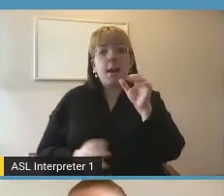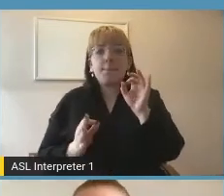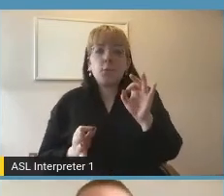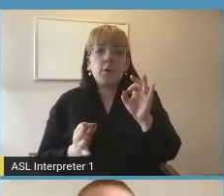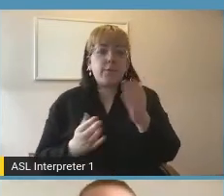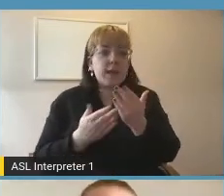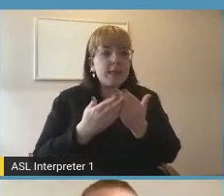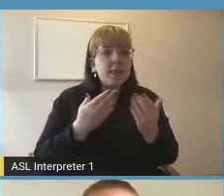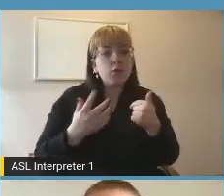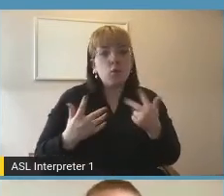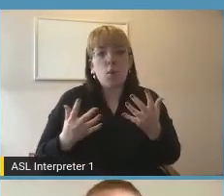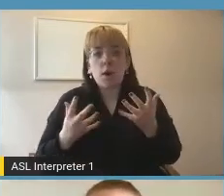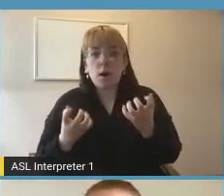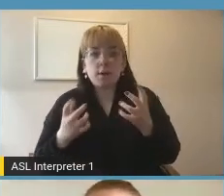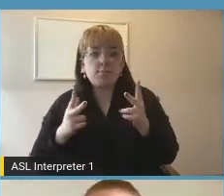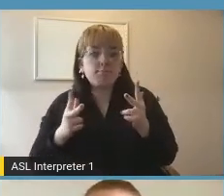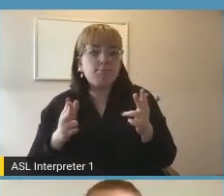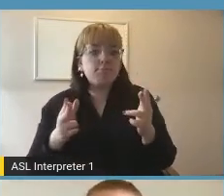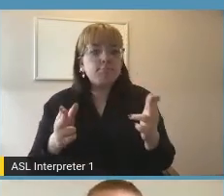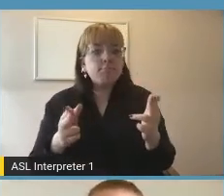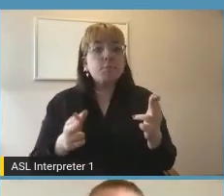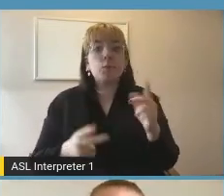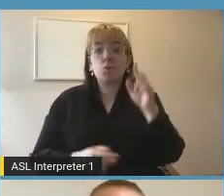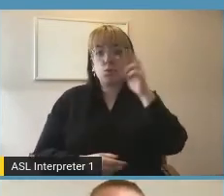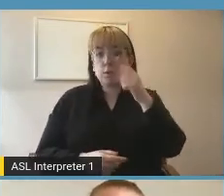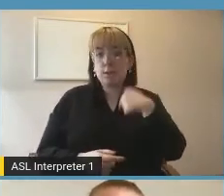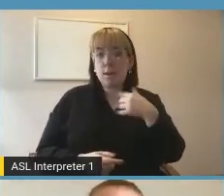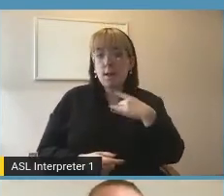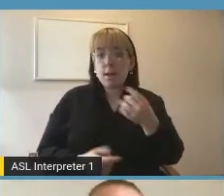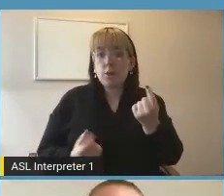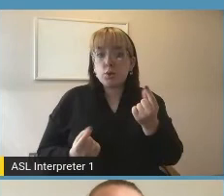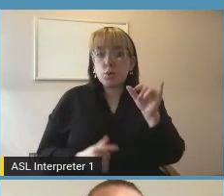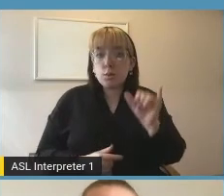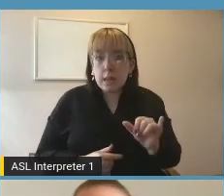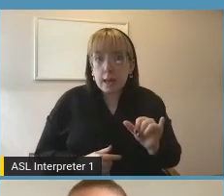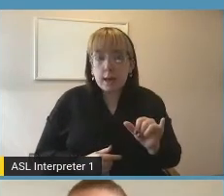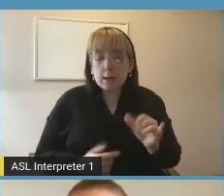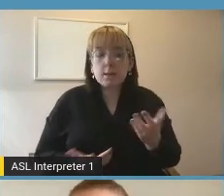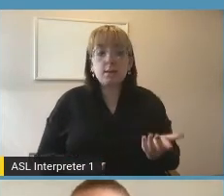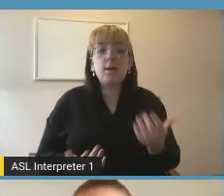From the end. The reason I like to do that is because if you try to do it all at once